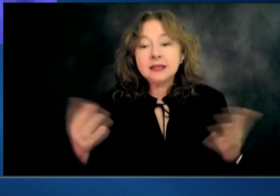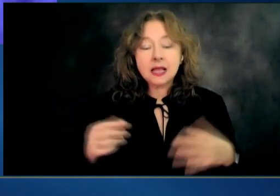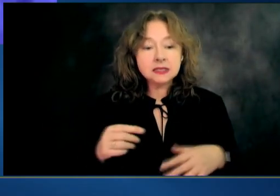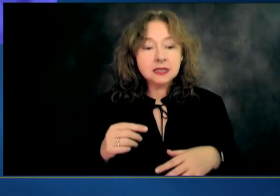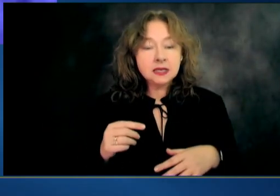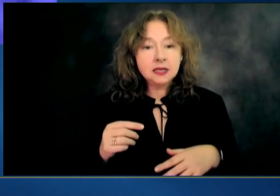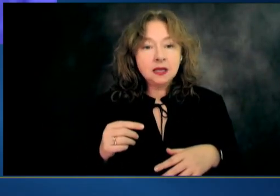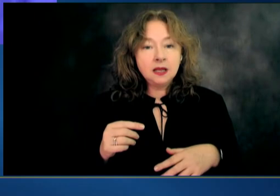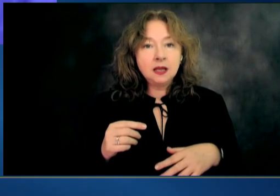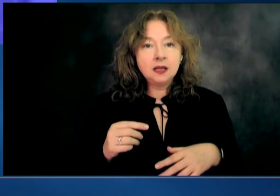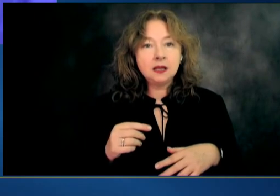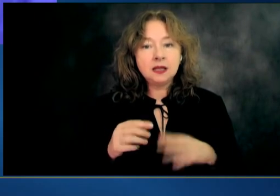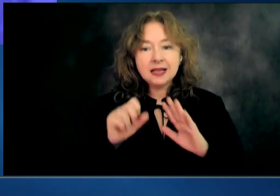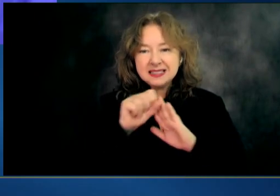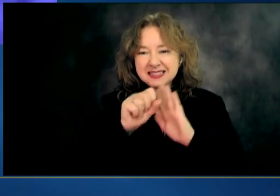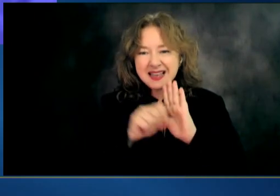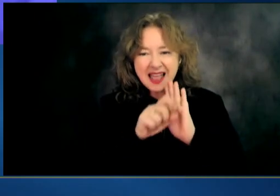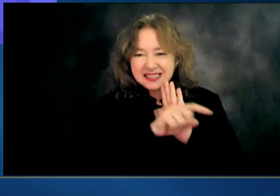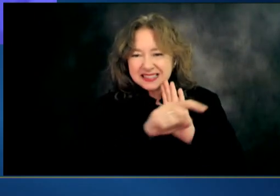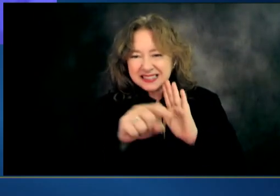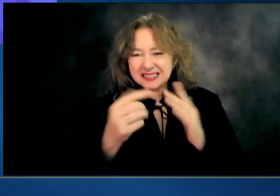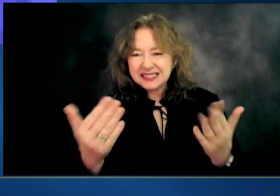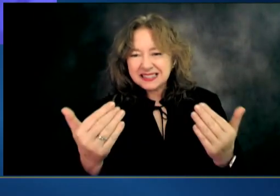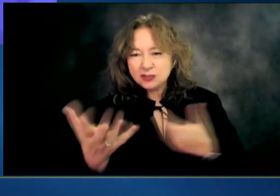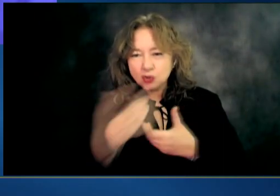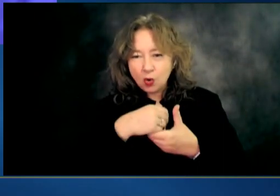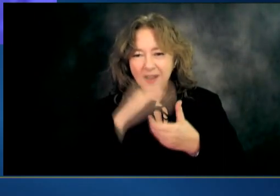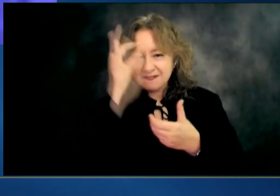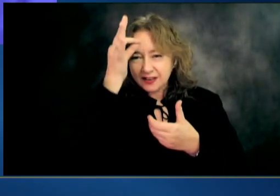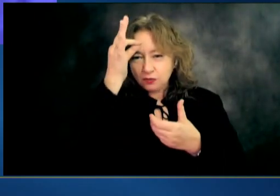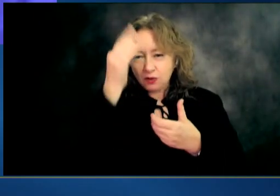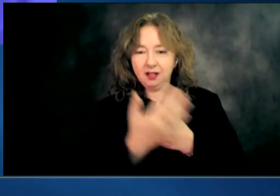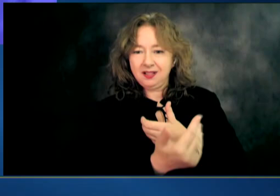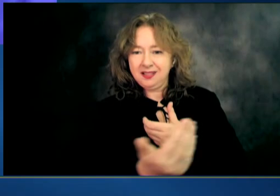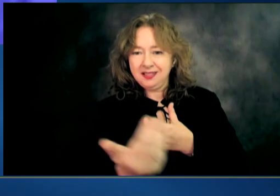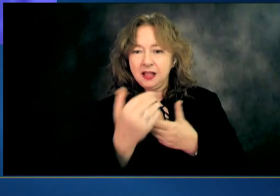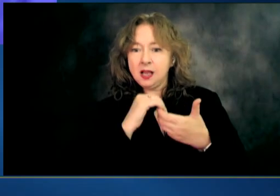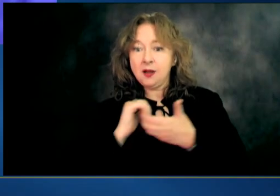"States, join with us." If all of us combine together and tell the manufacturers of these